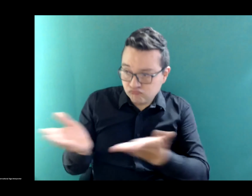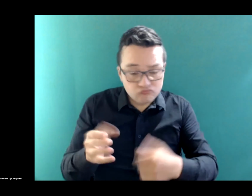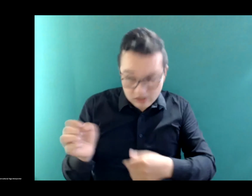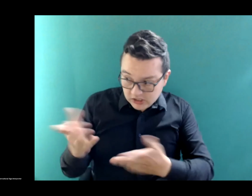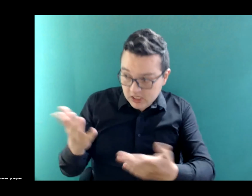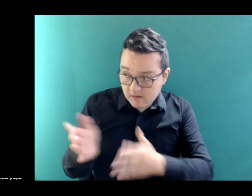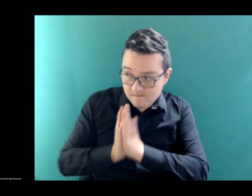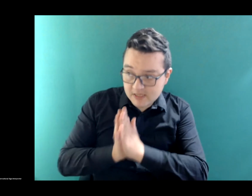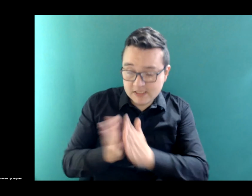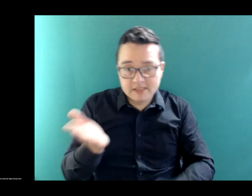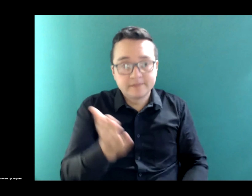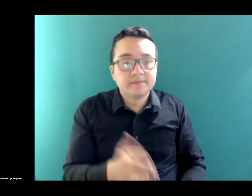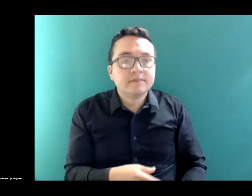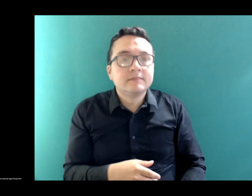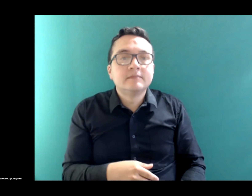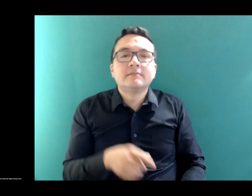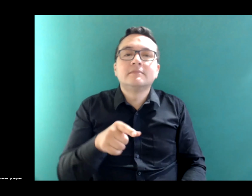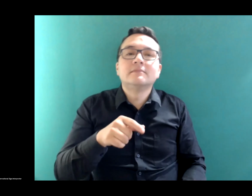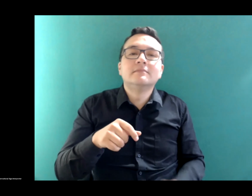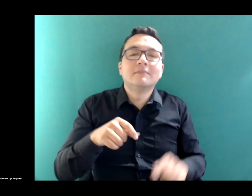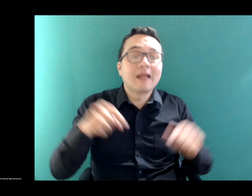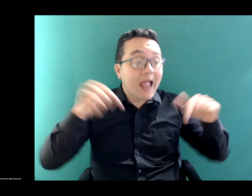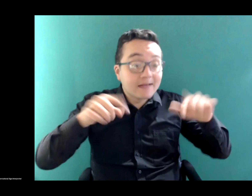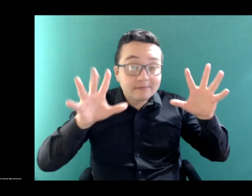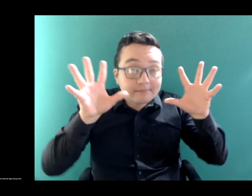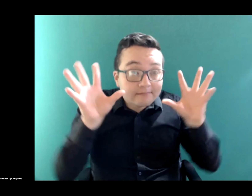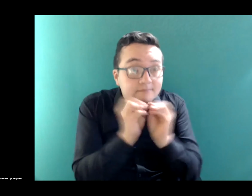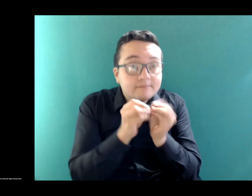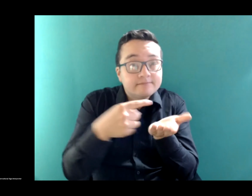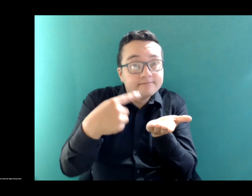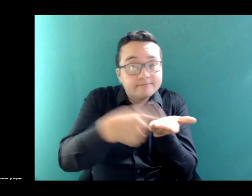If I may, I would like to comment on the question.